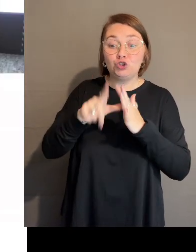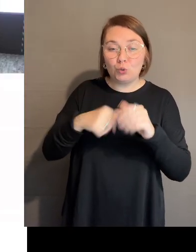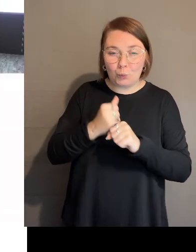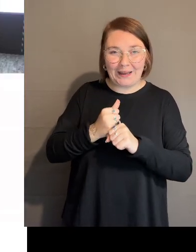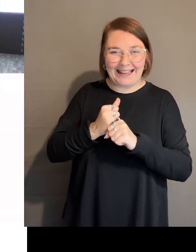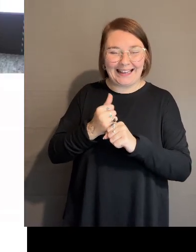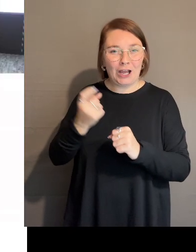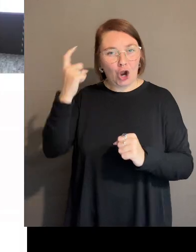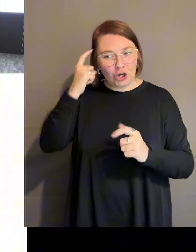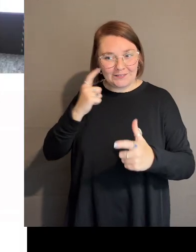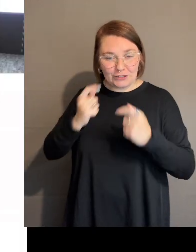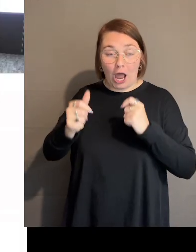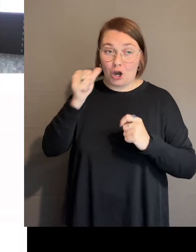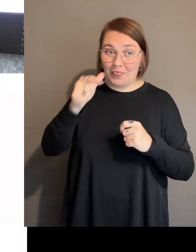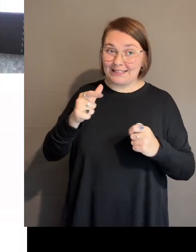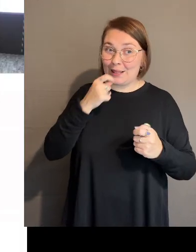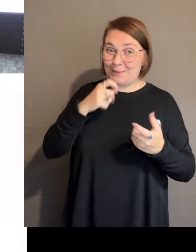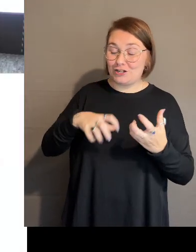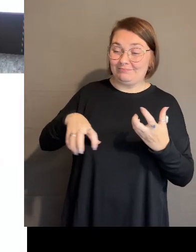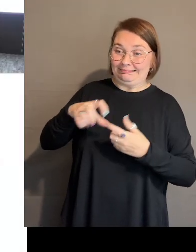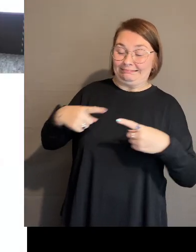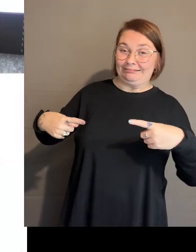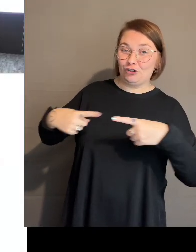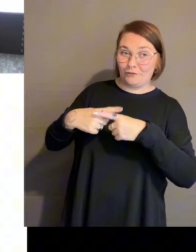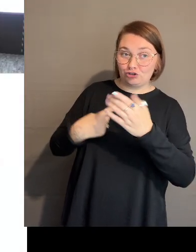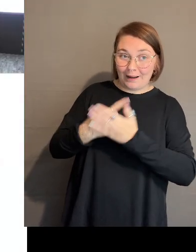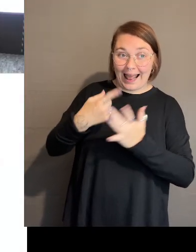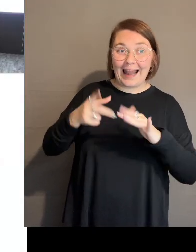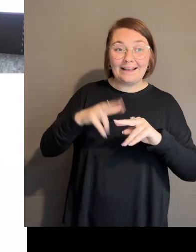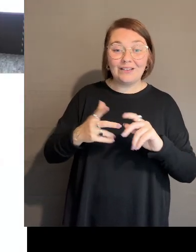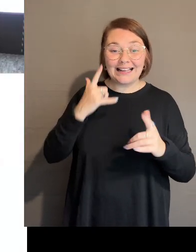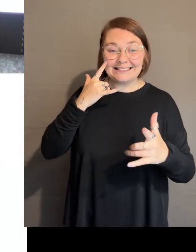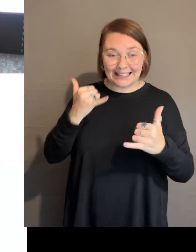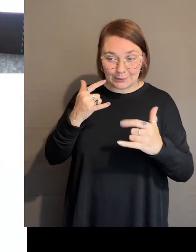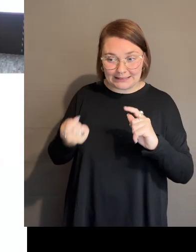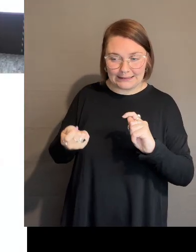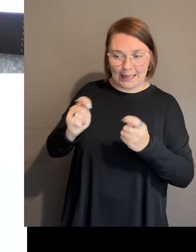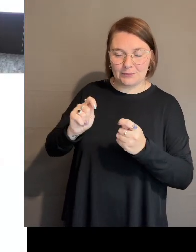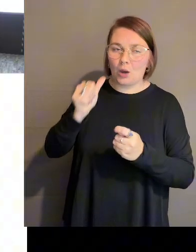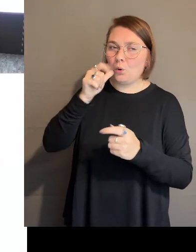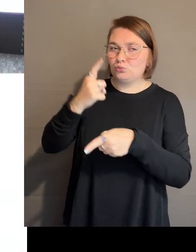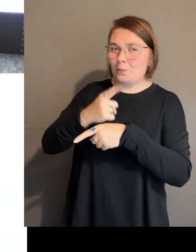Which is a little bit controversial, and if the assessments were adapted. I'm not going to talk about that today.